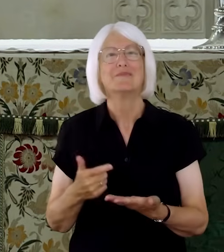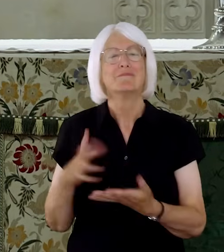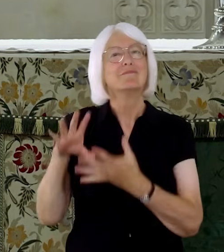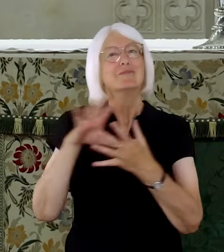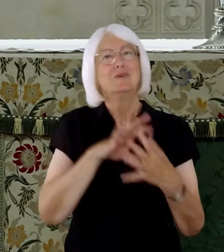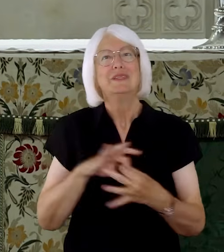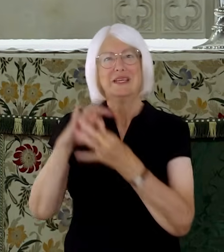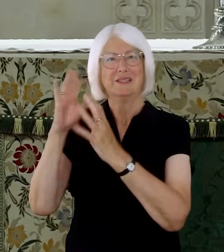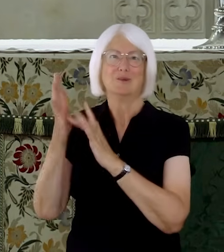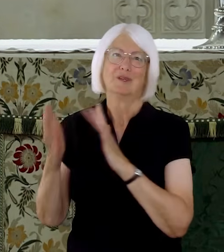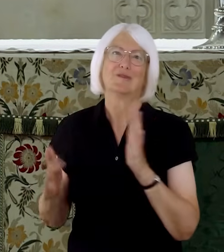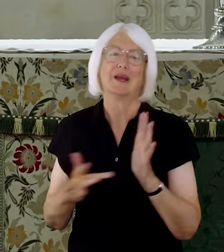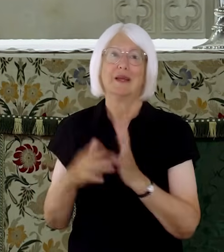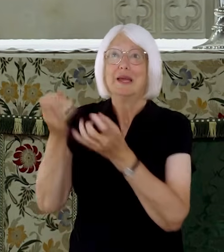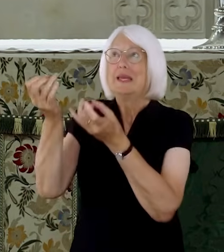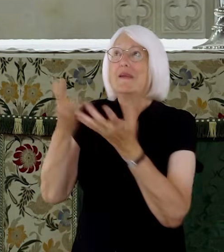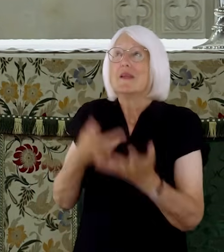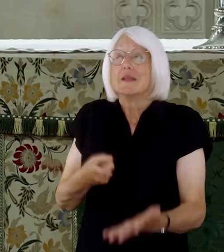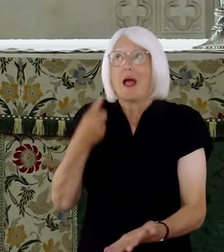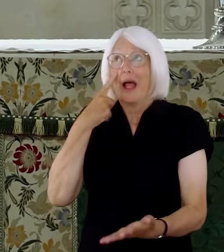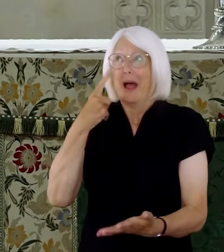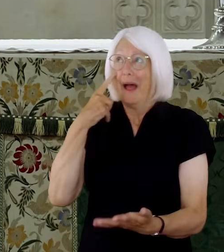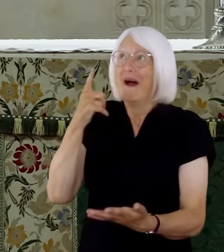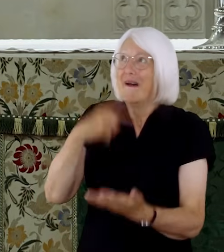united us with Christ and given us a foretaste